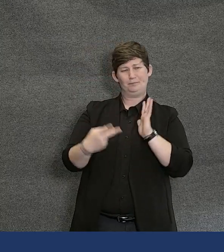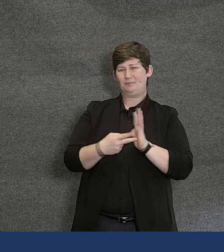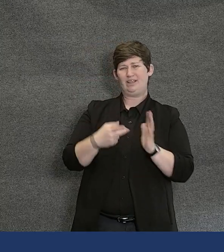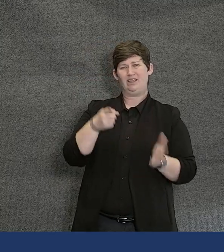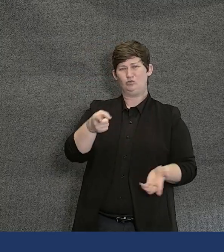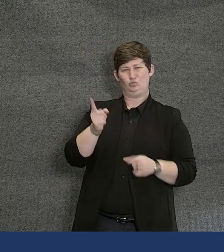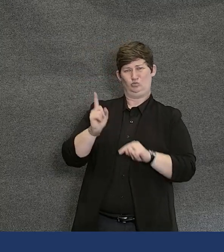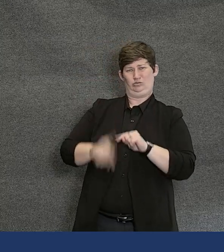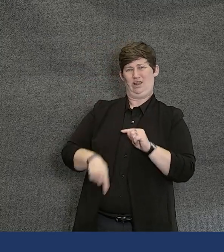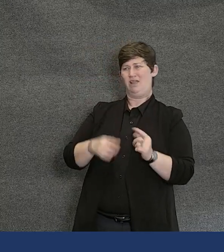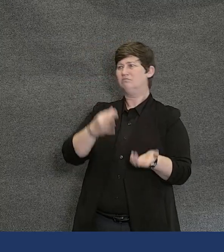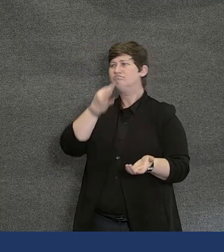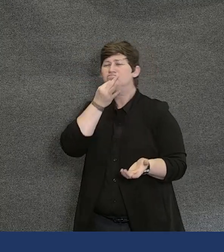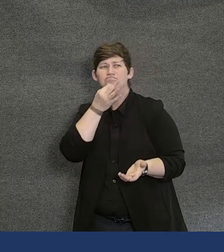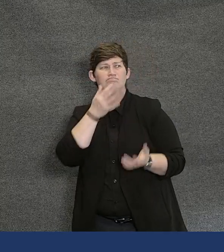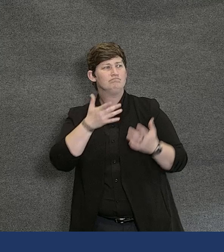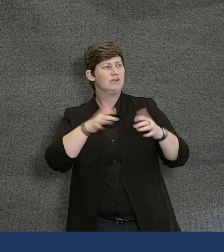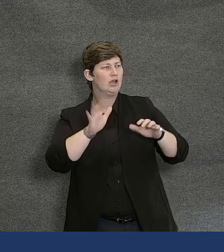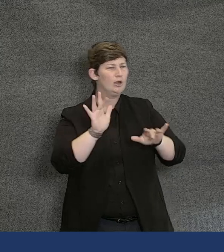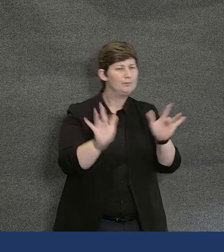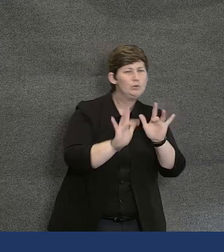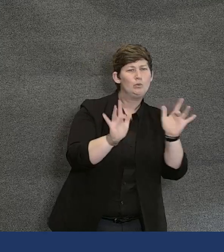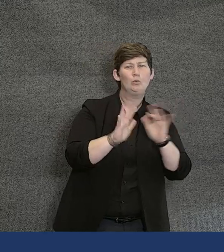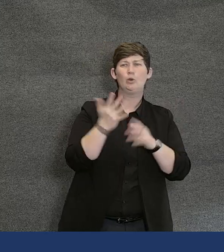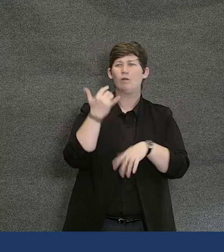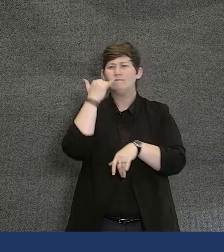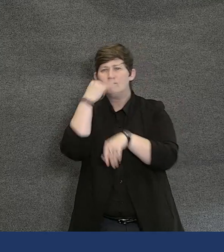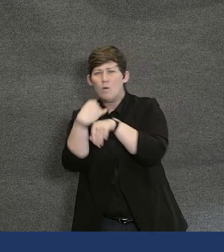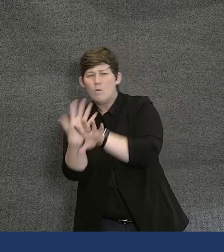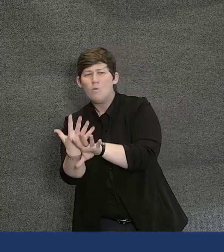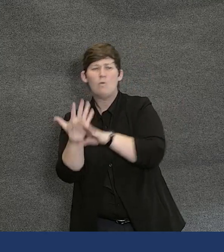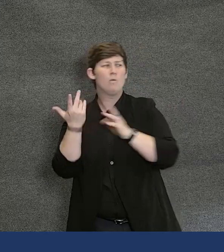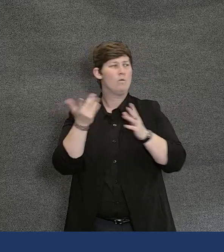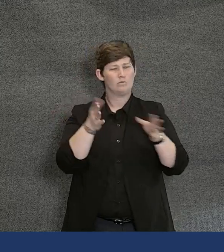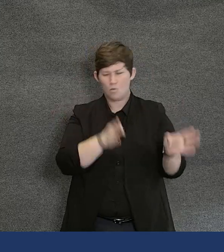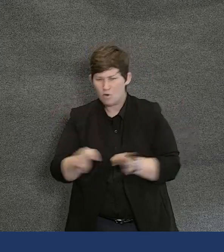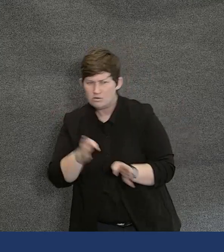It doesn't mean you can't manage and organize a department.